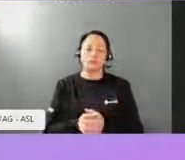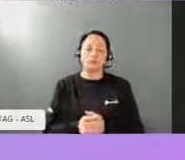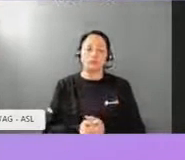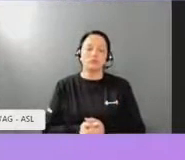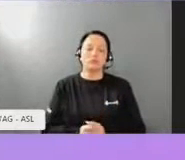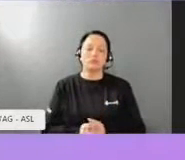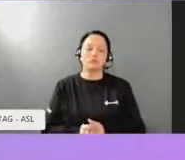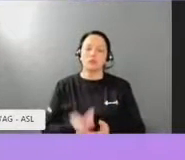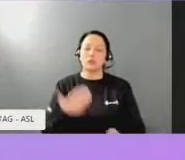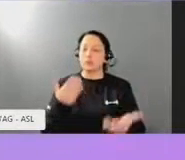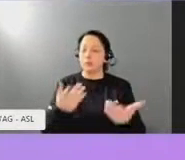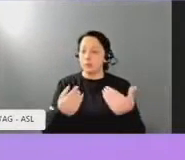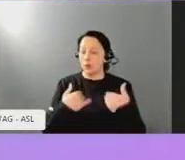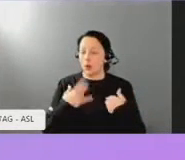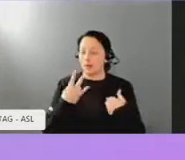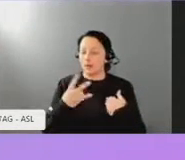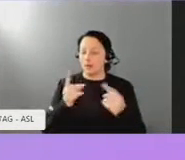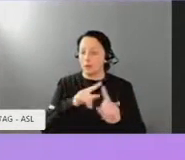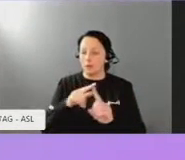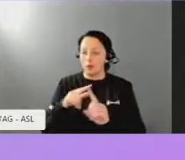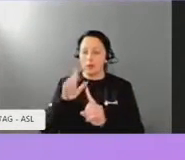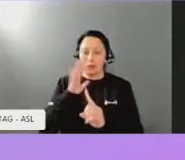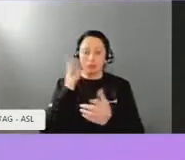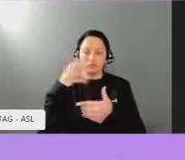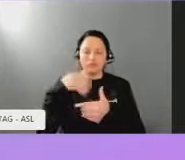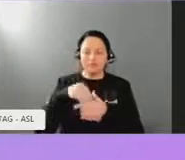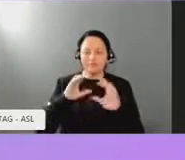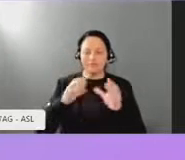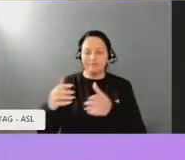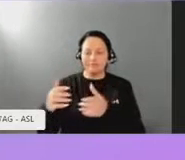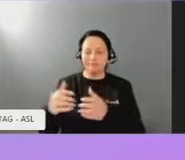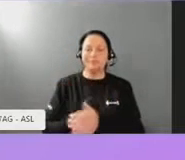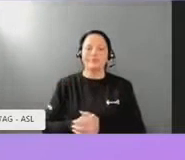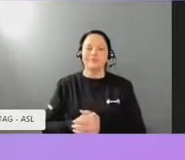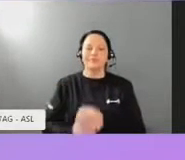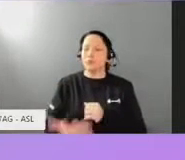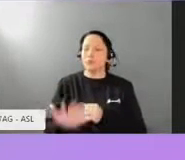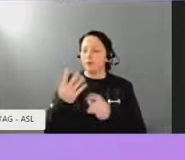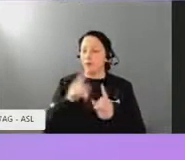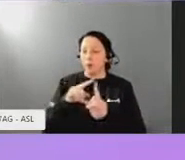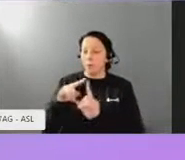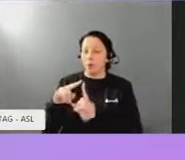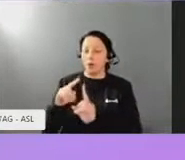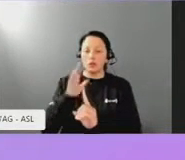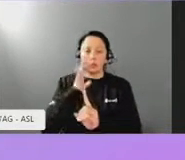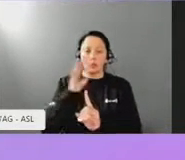number that you got. You would fall somewhere on that spectrum. Let's say you had 17